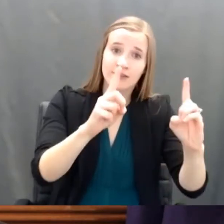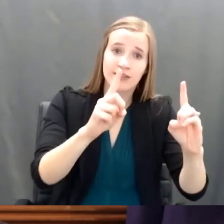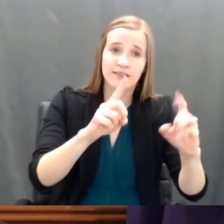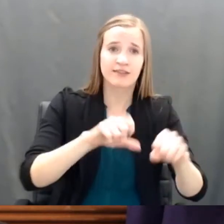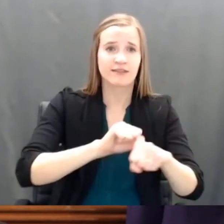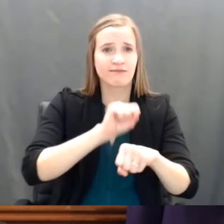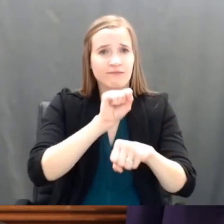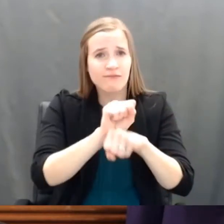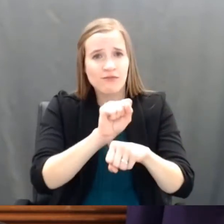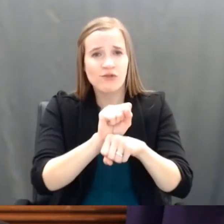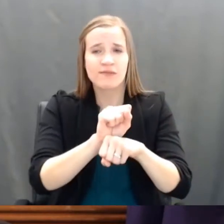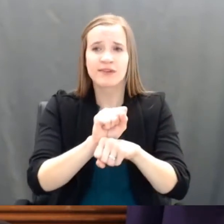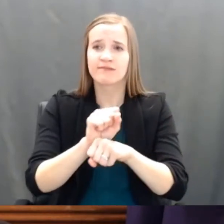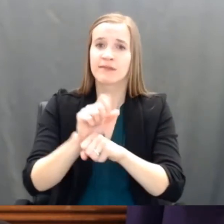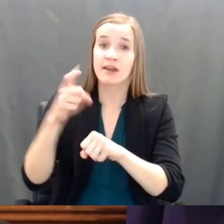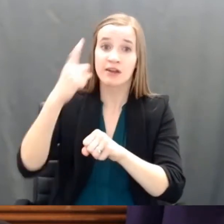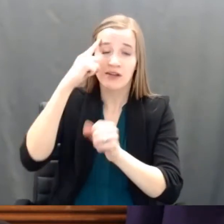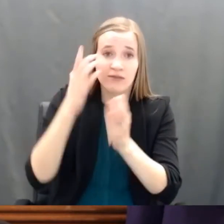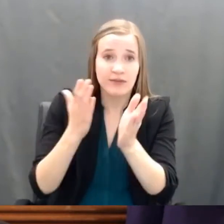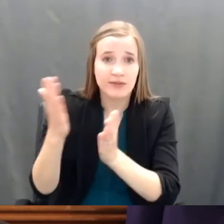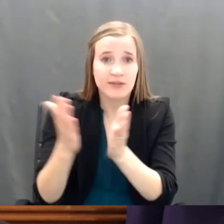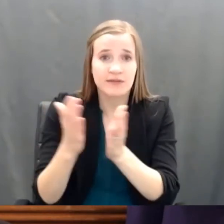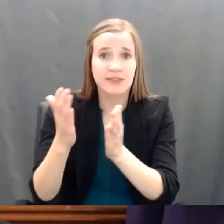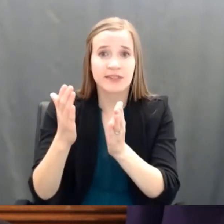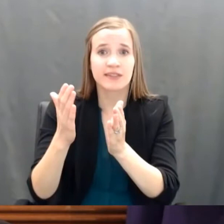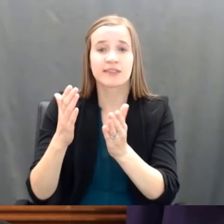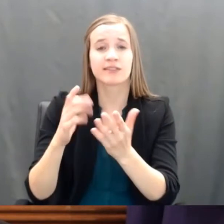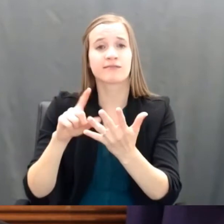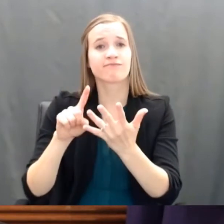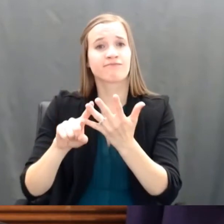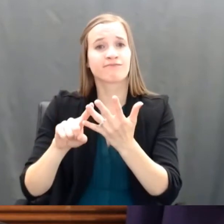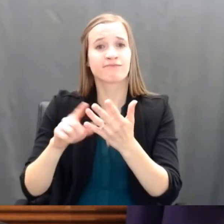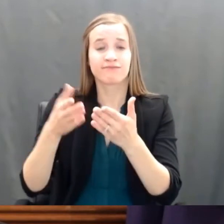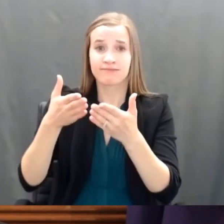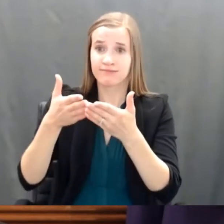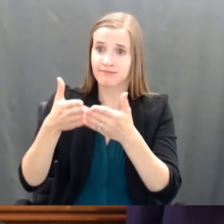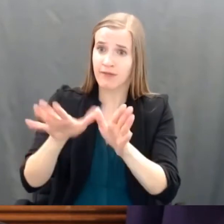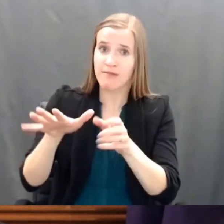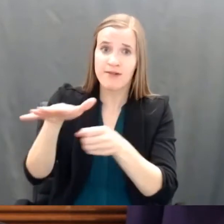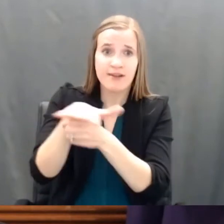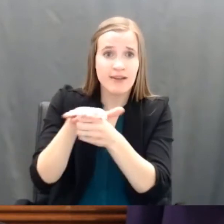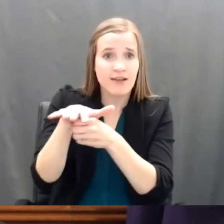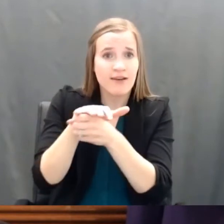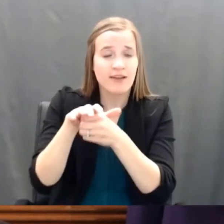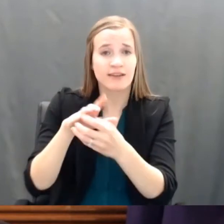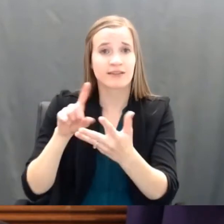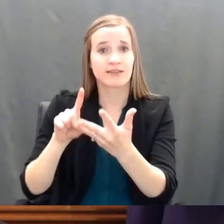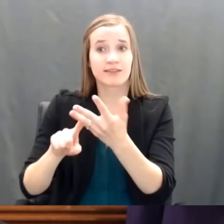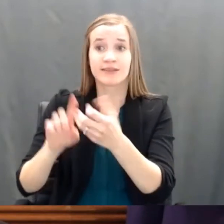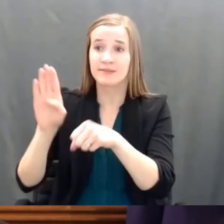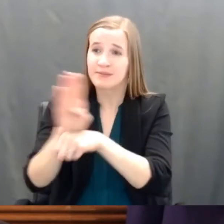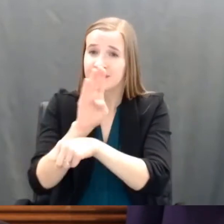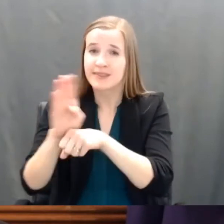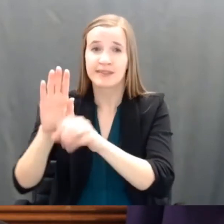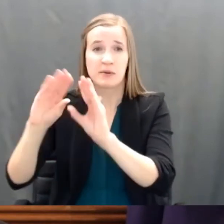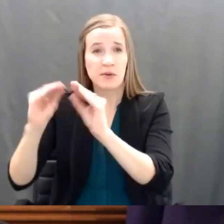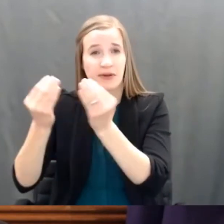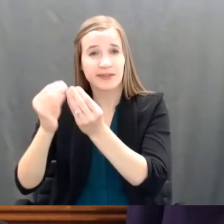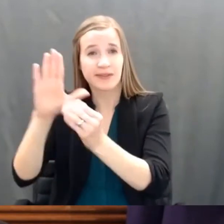employment, government services, places of public accommodation, commercial facilities and other